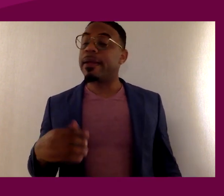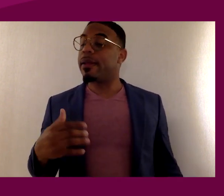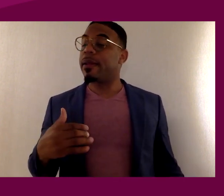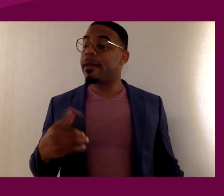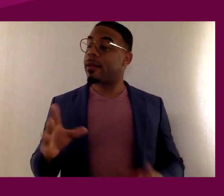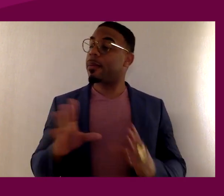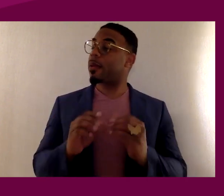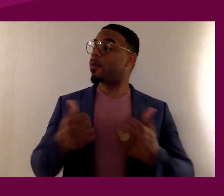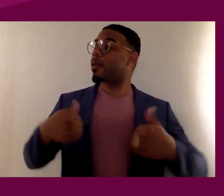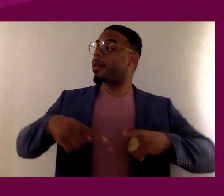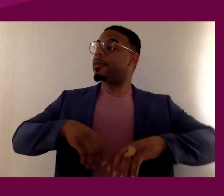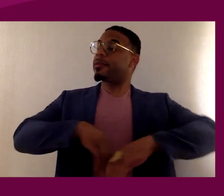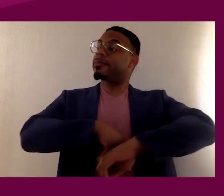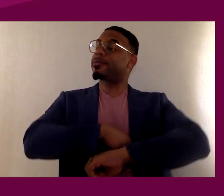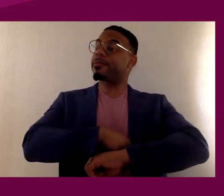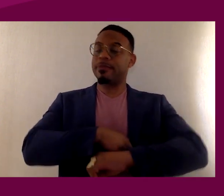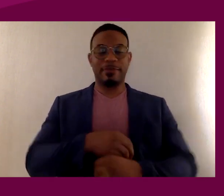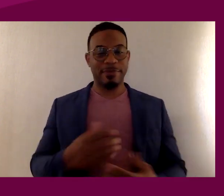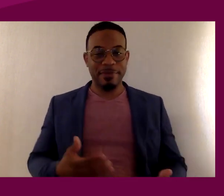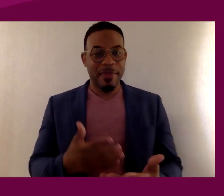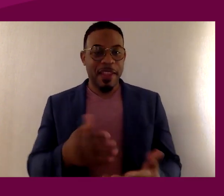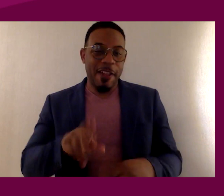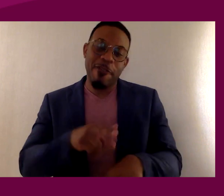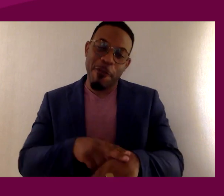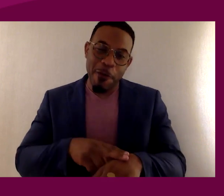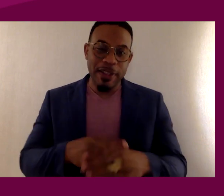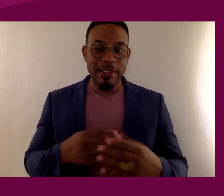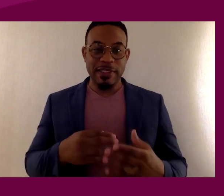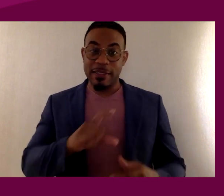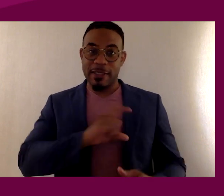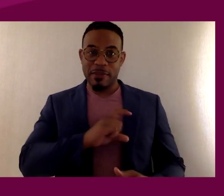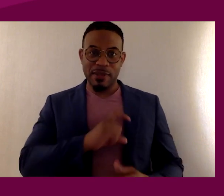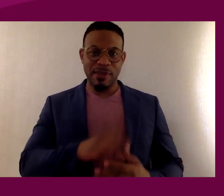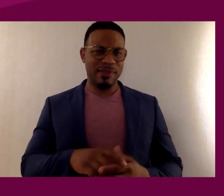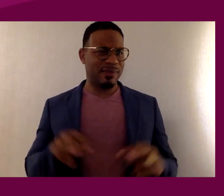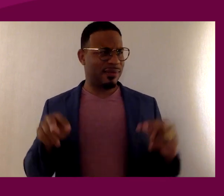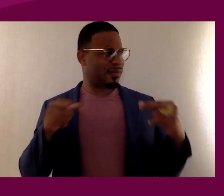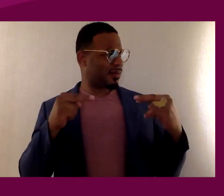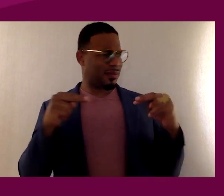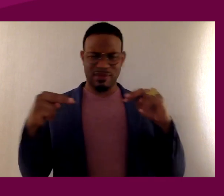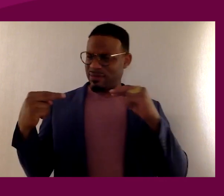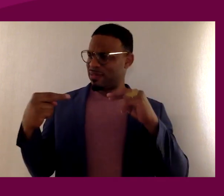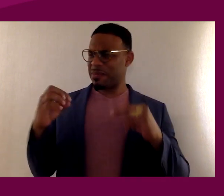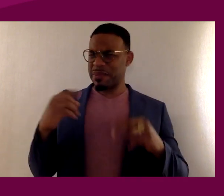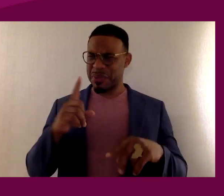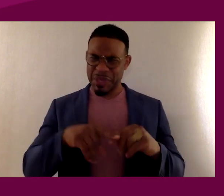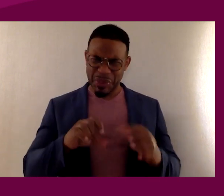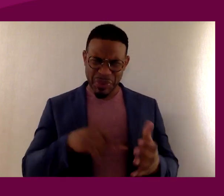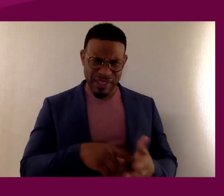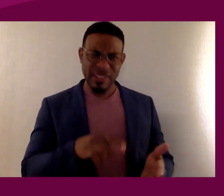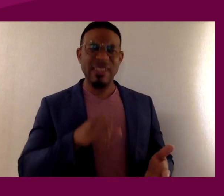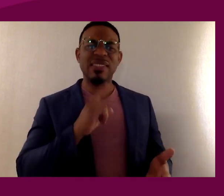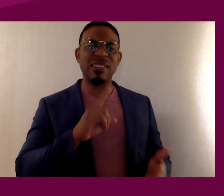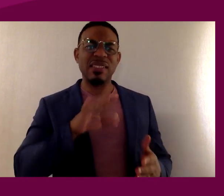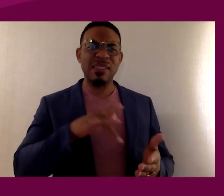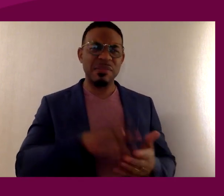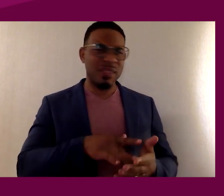he comes out and meets with us. And of course, the police look at each other and it's like,